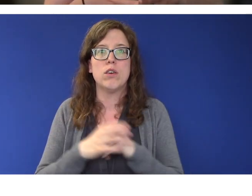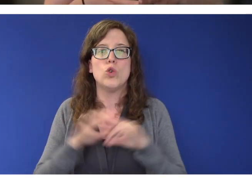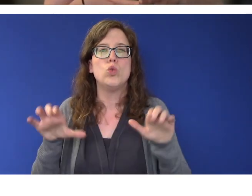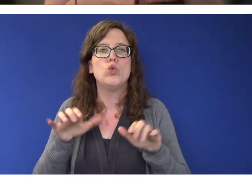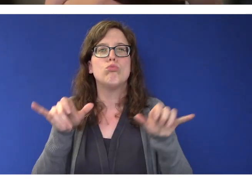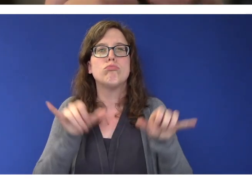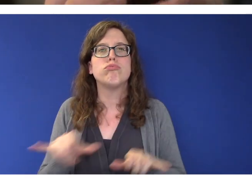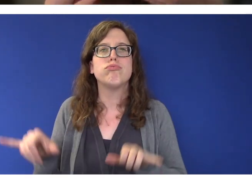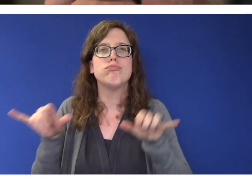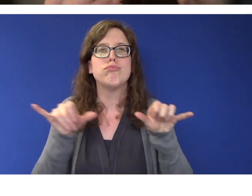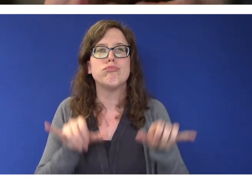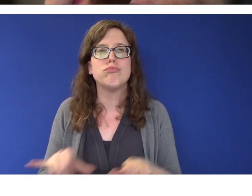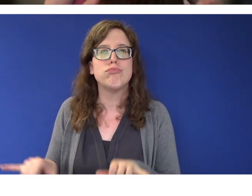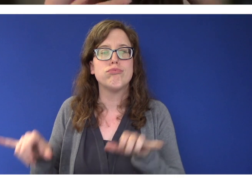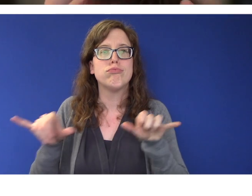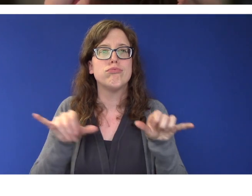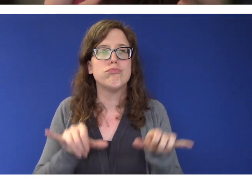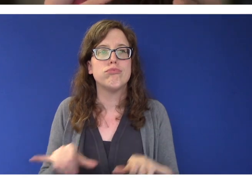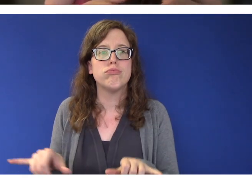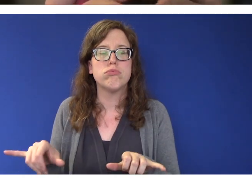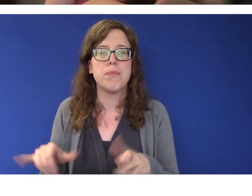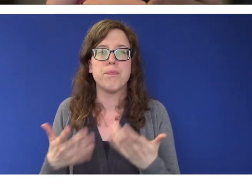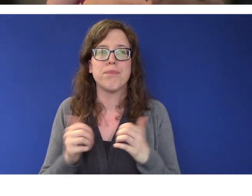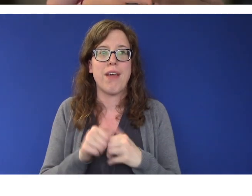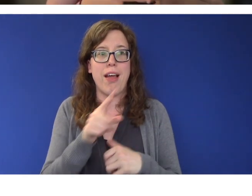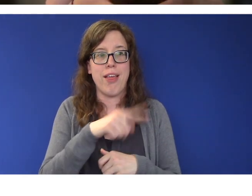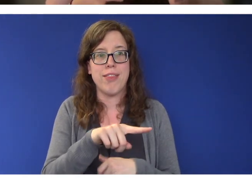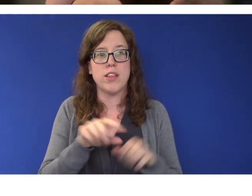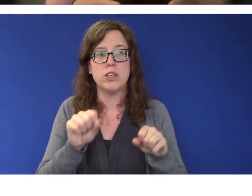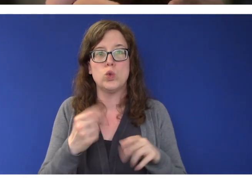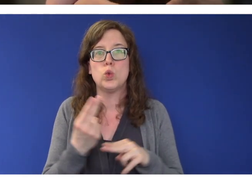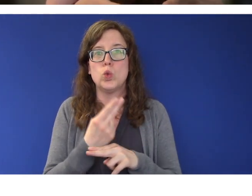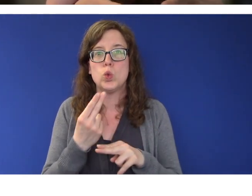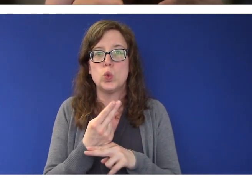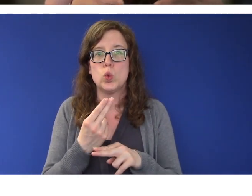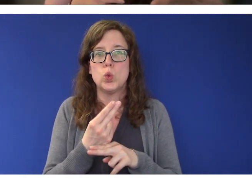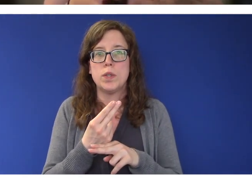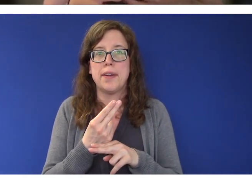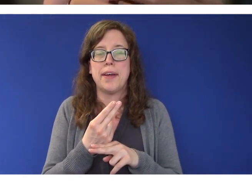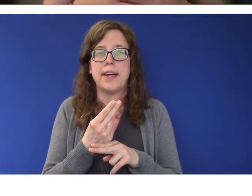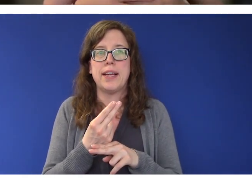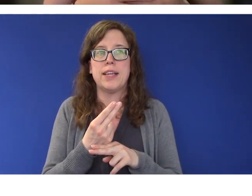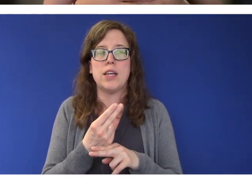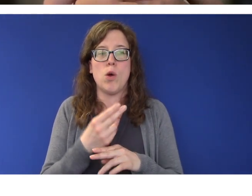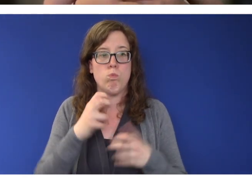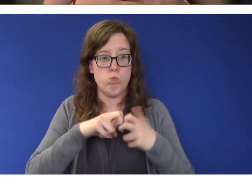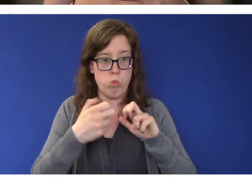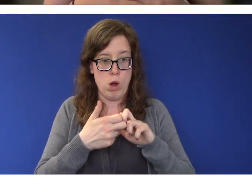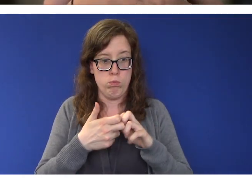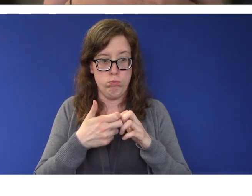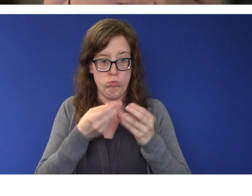doing routines, going through routines, how they're able to use flexible problem-solving skills,